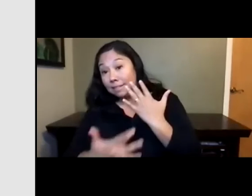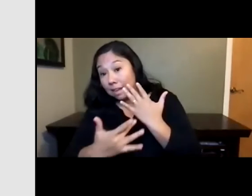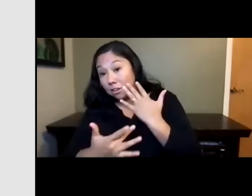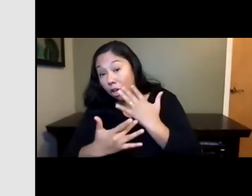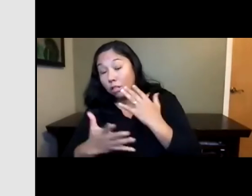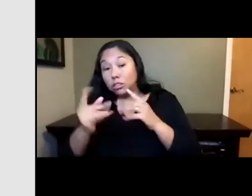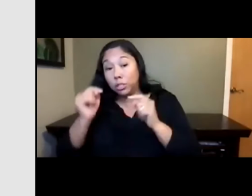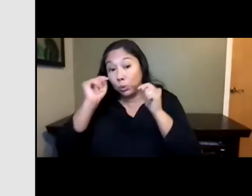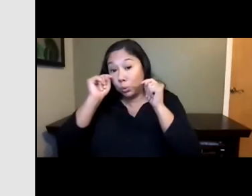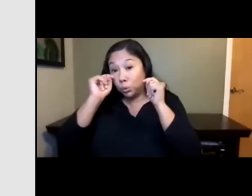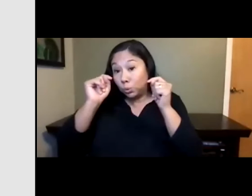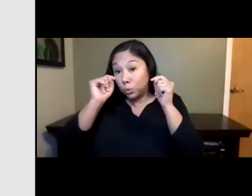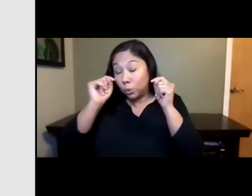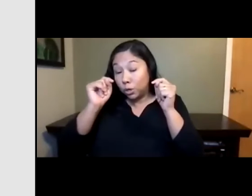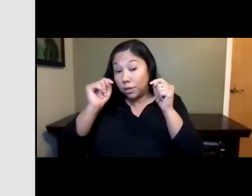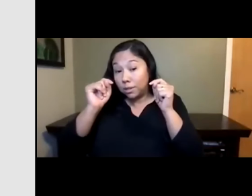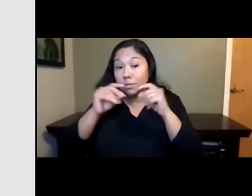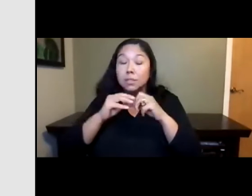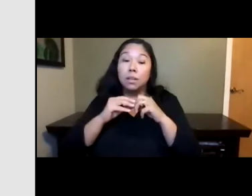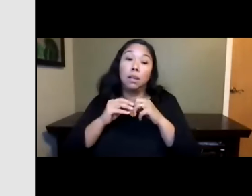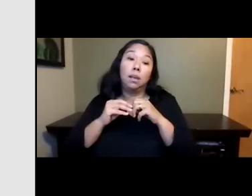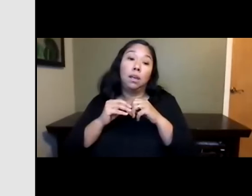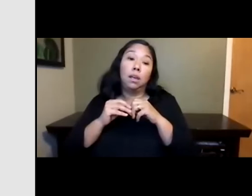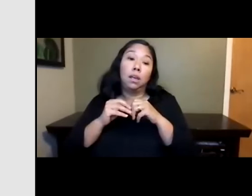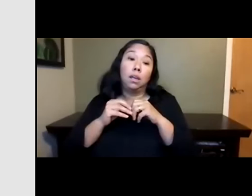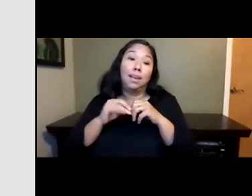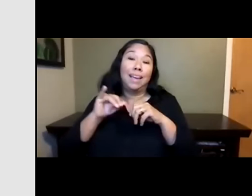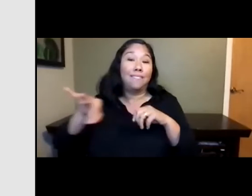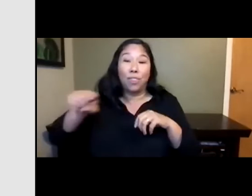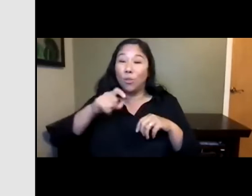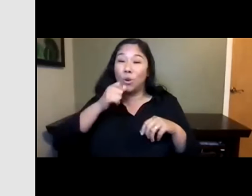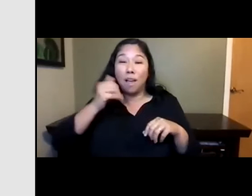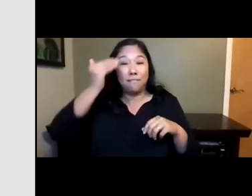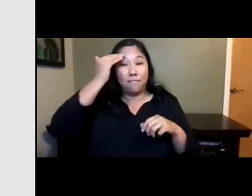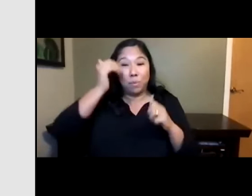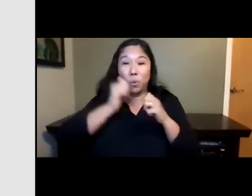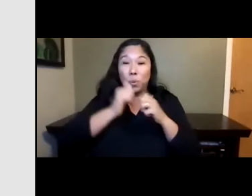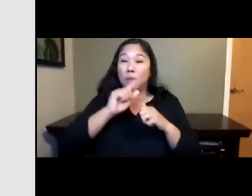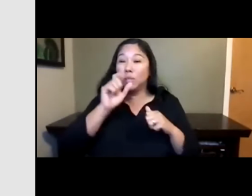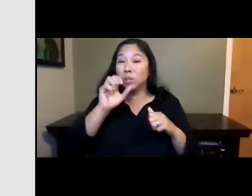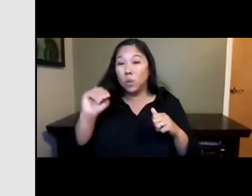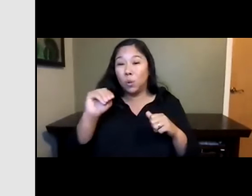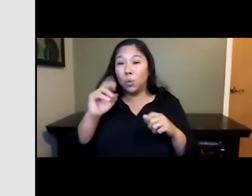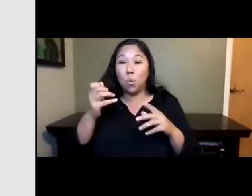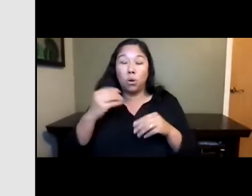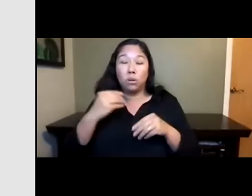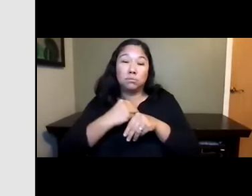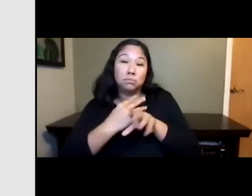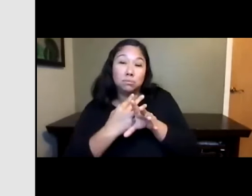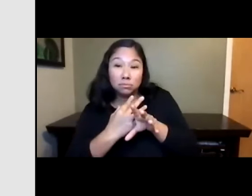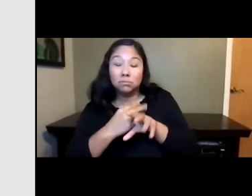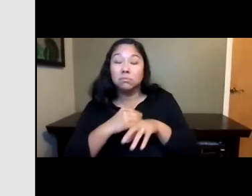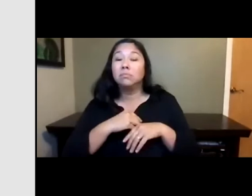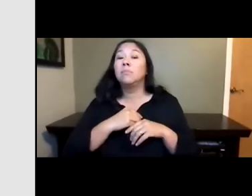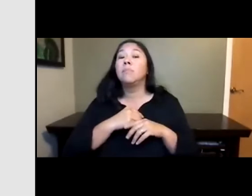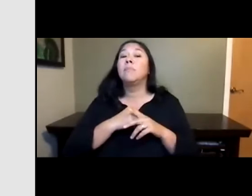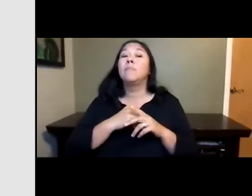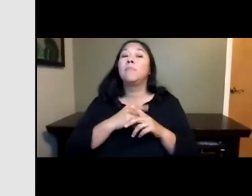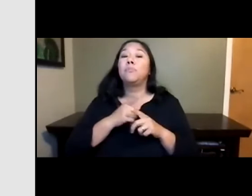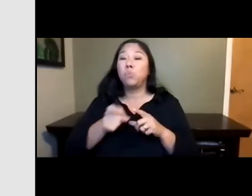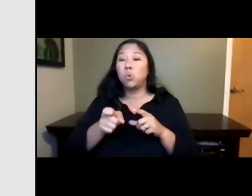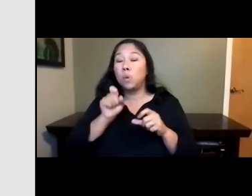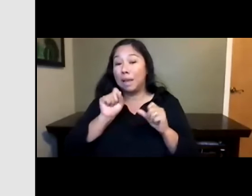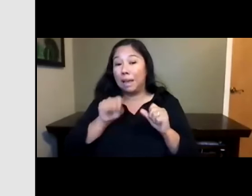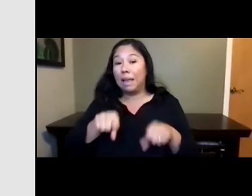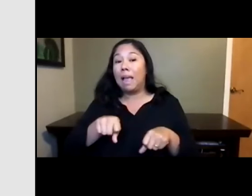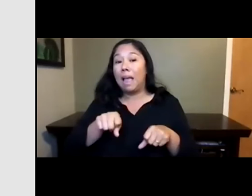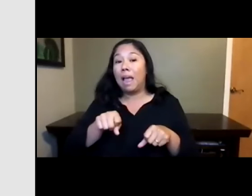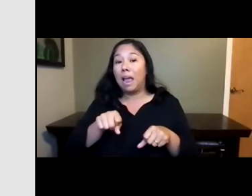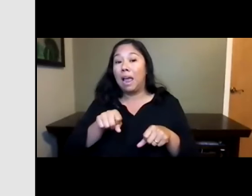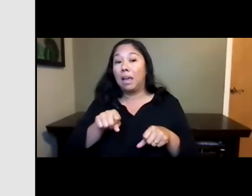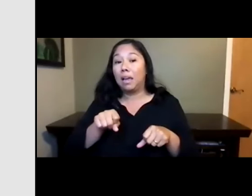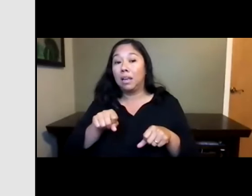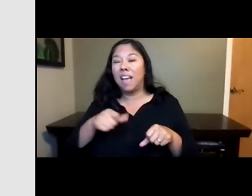If you're not familiar with Zoom or video calls, you can go to this link and search.